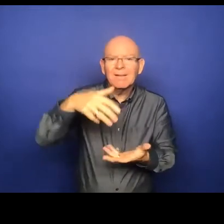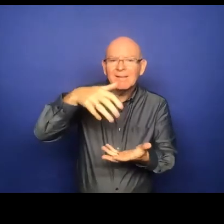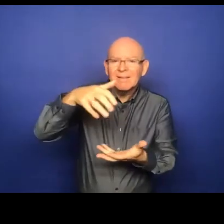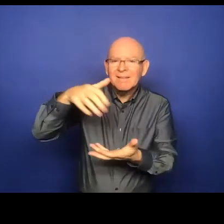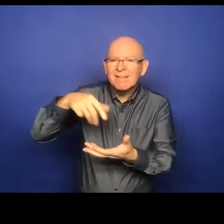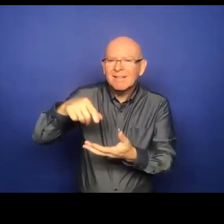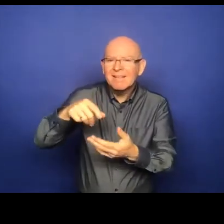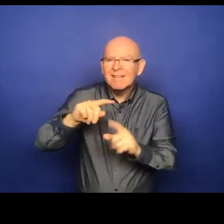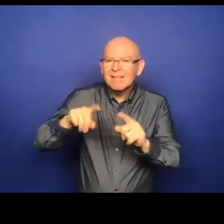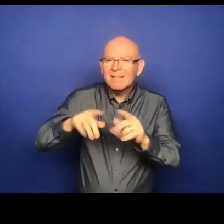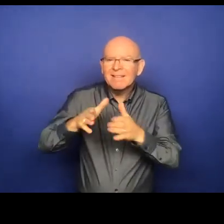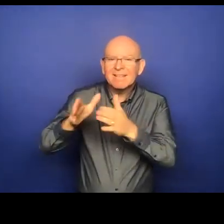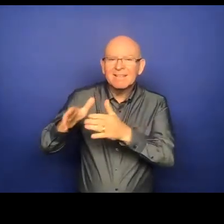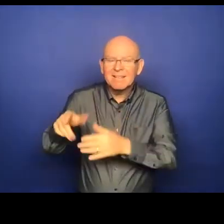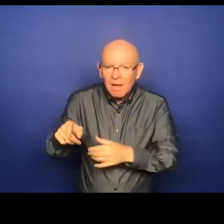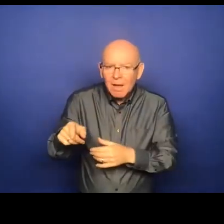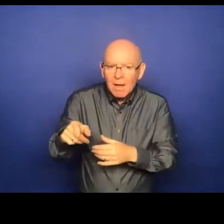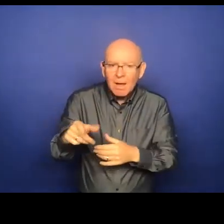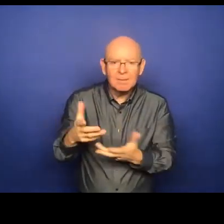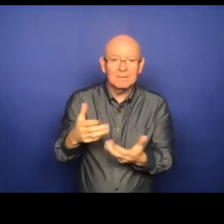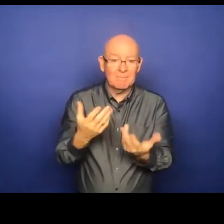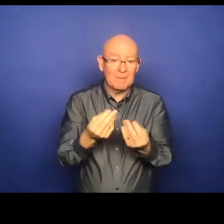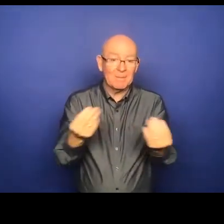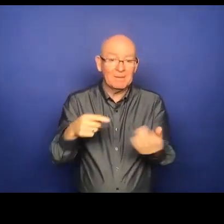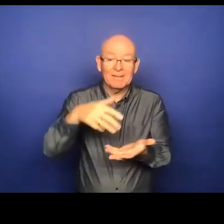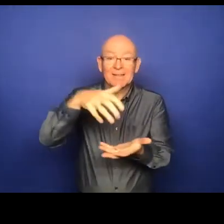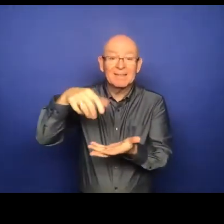interviewing or web-based interviewing. This minimizes